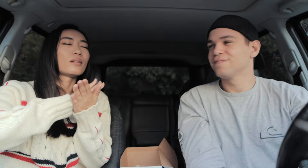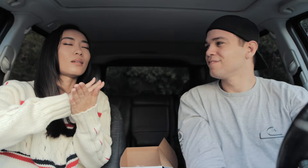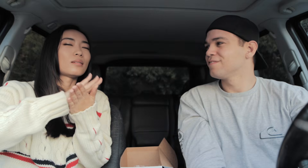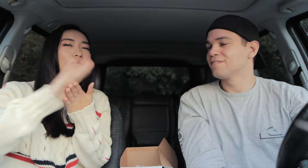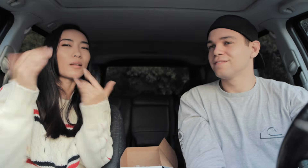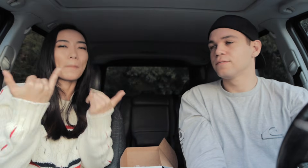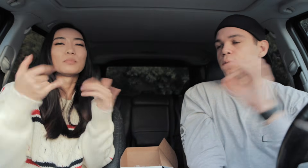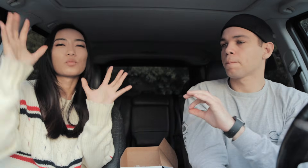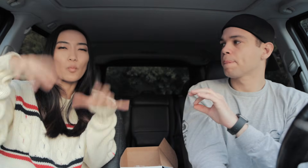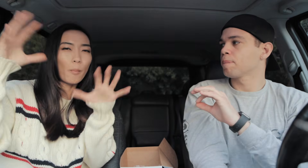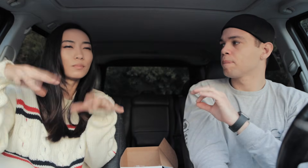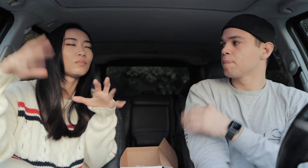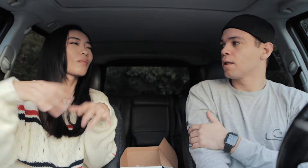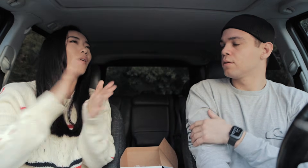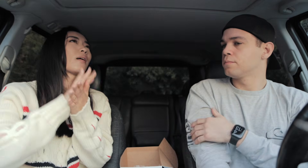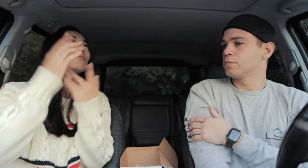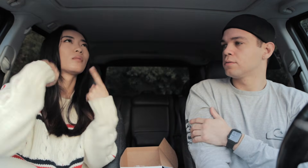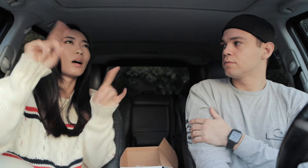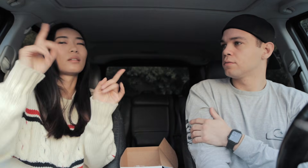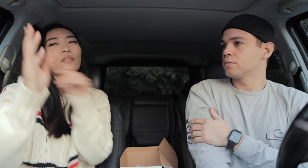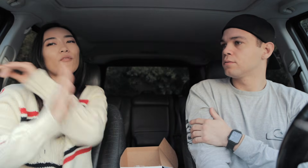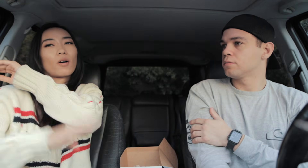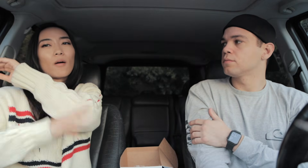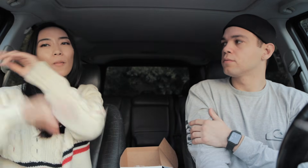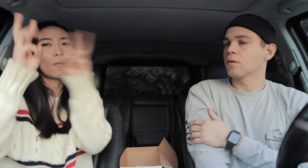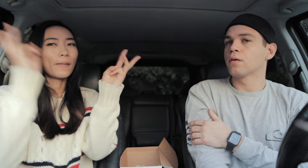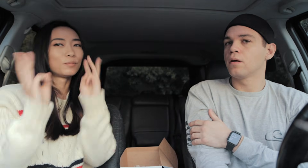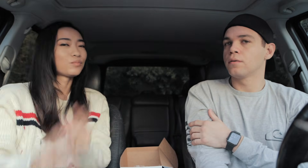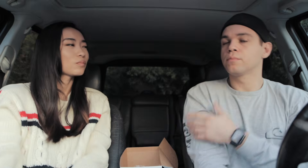It's nice today the rain is nice it's finally fall weather